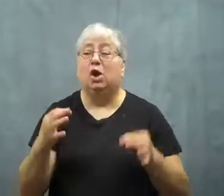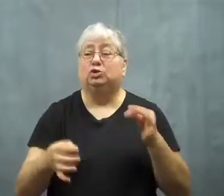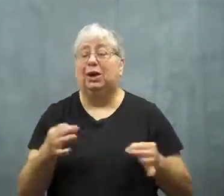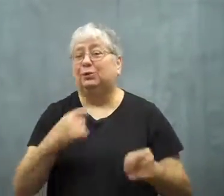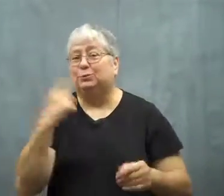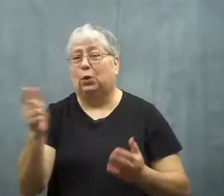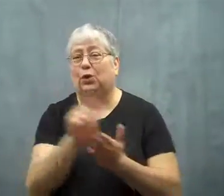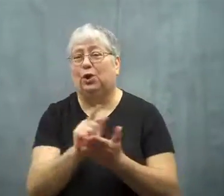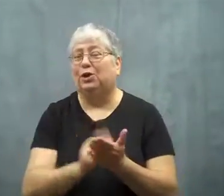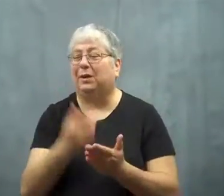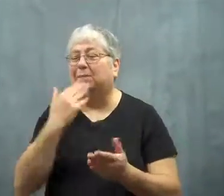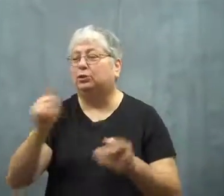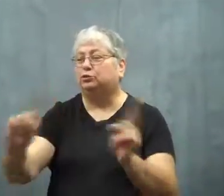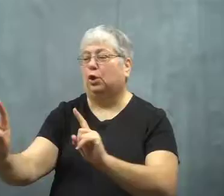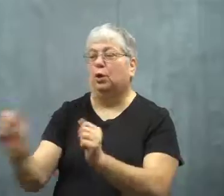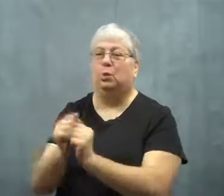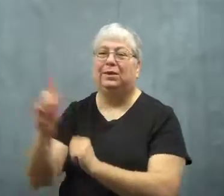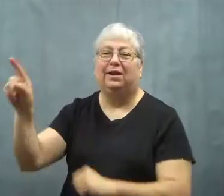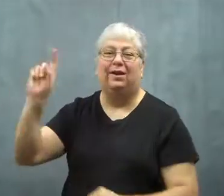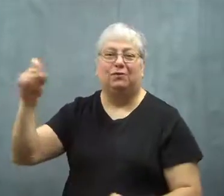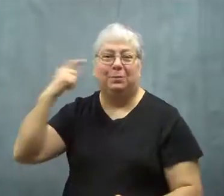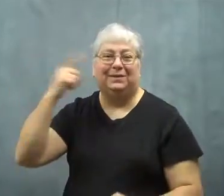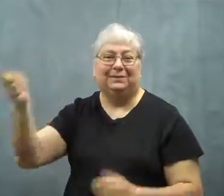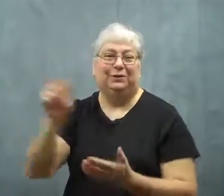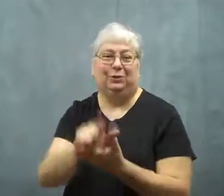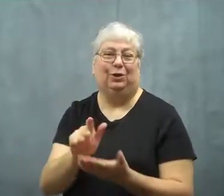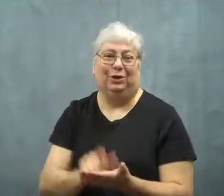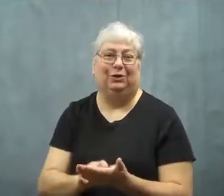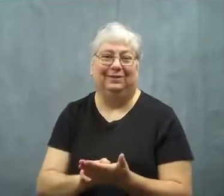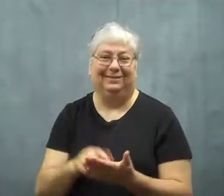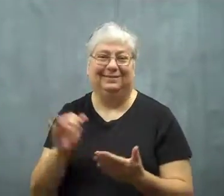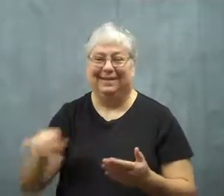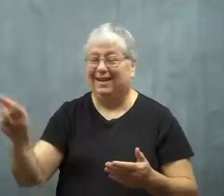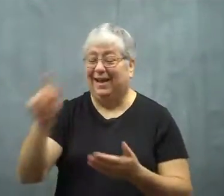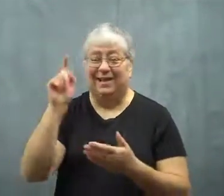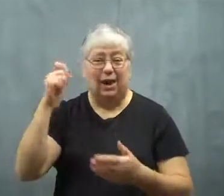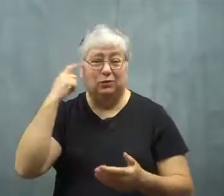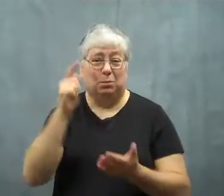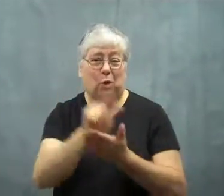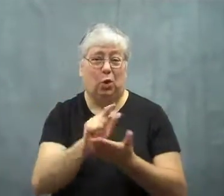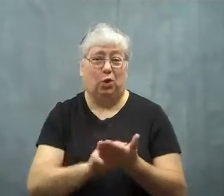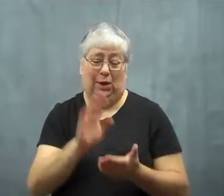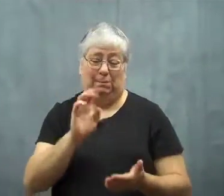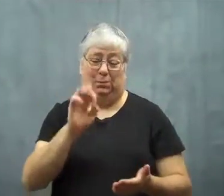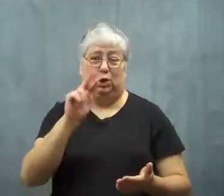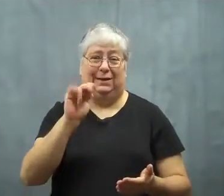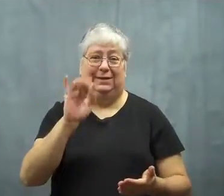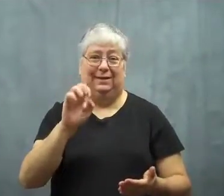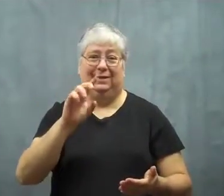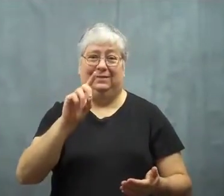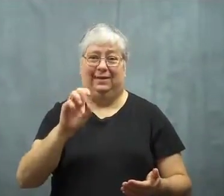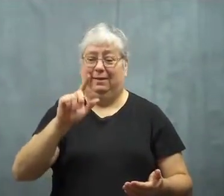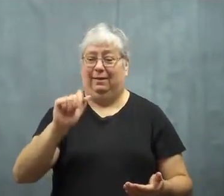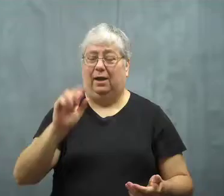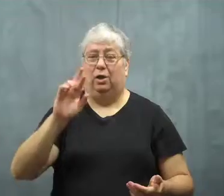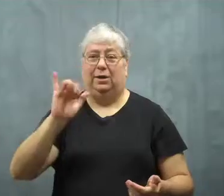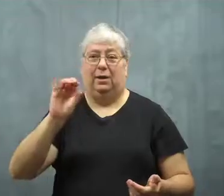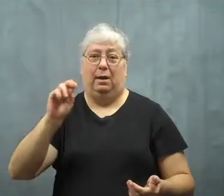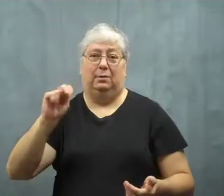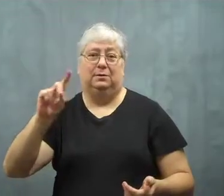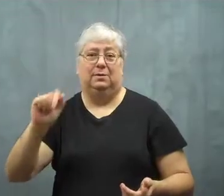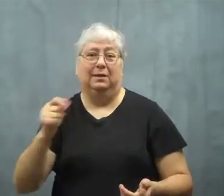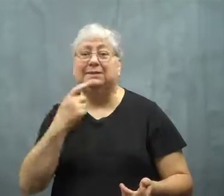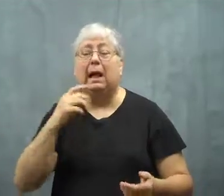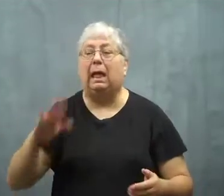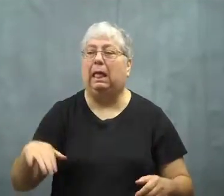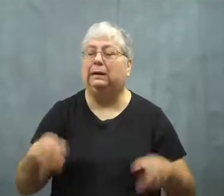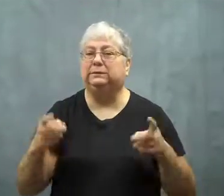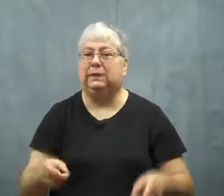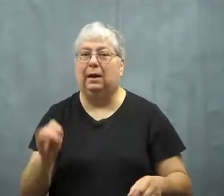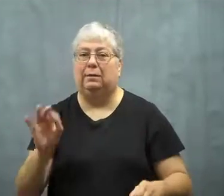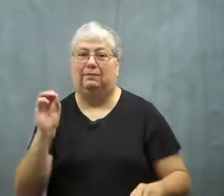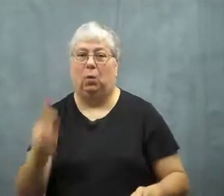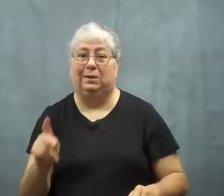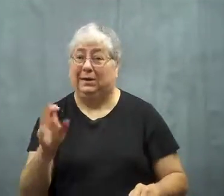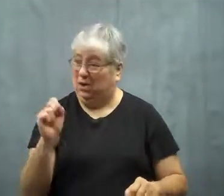The judge told him to take it up with the prosecutors.